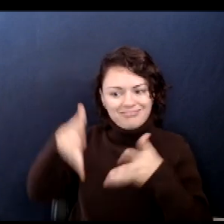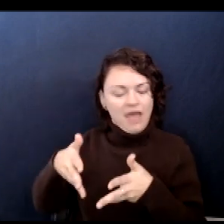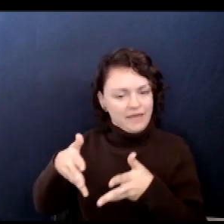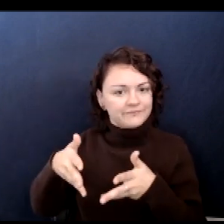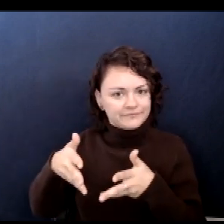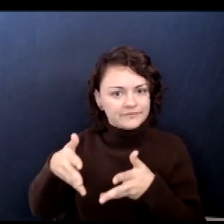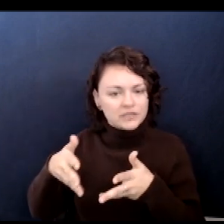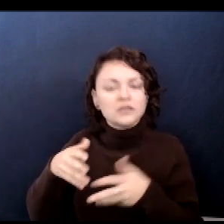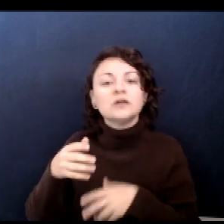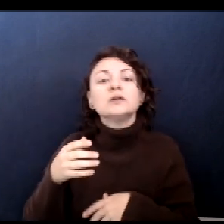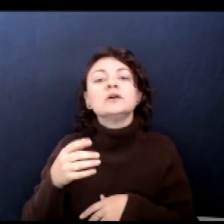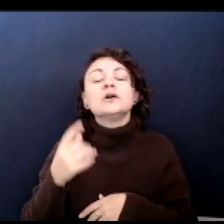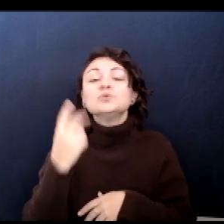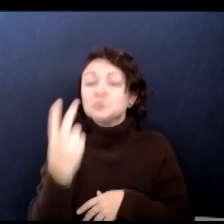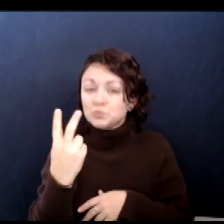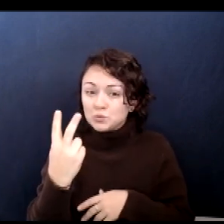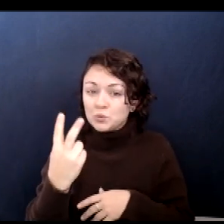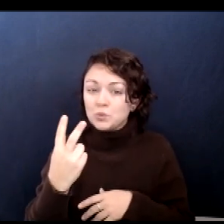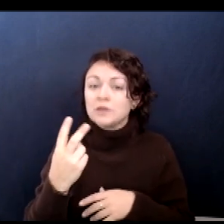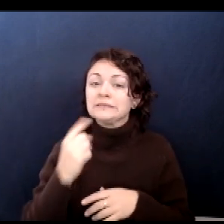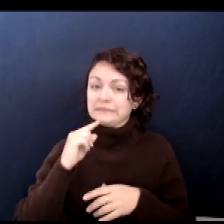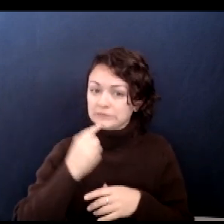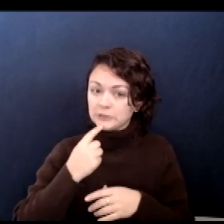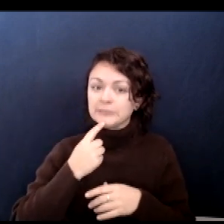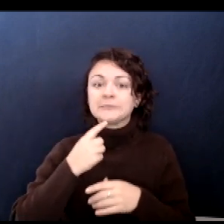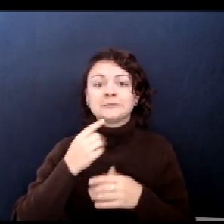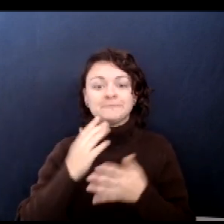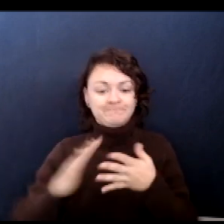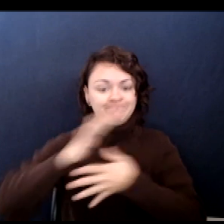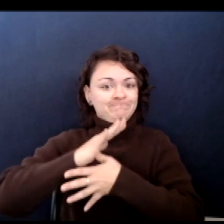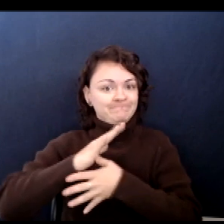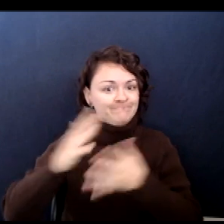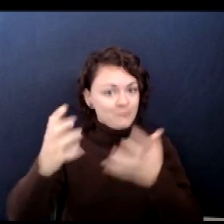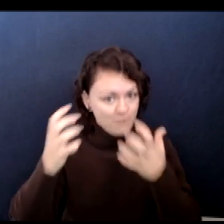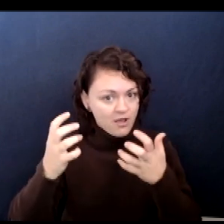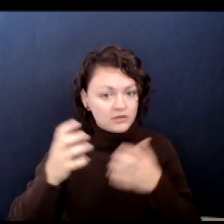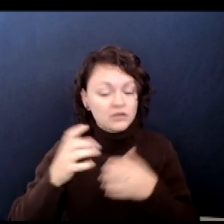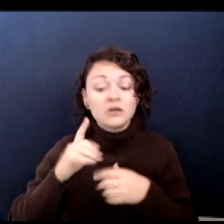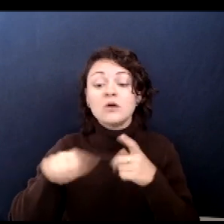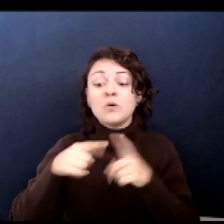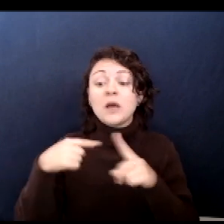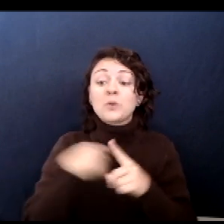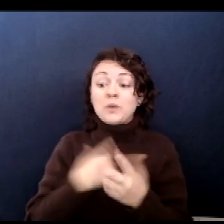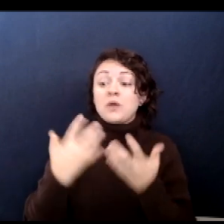major asks when we originally went into this work, we requested for the State of Georgia to